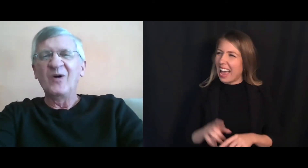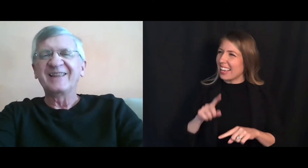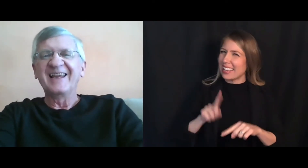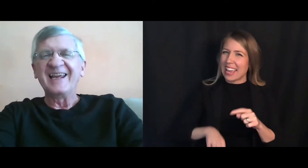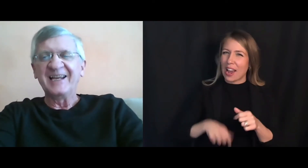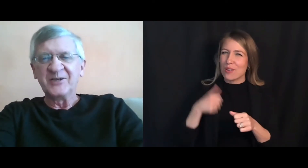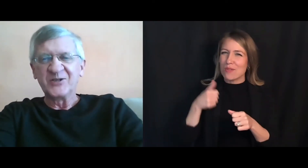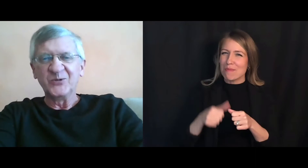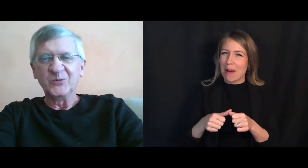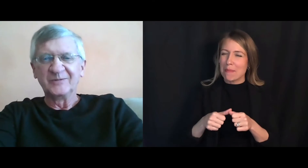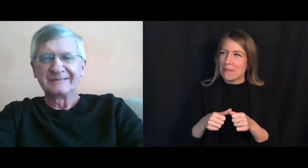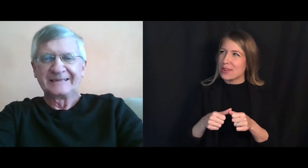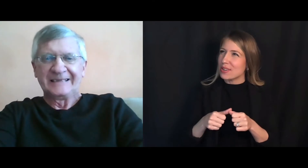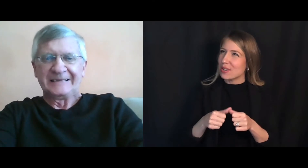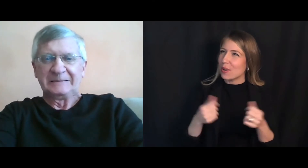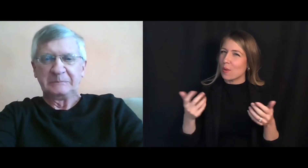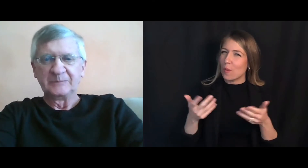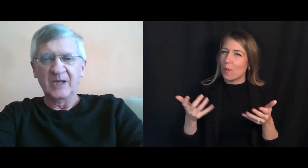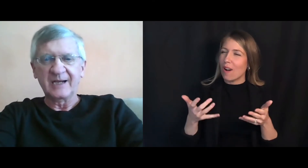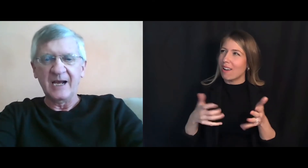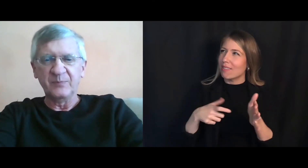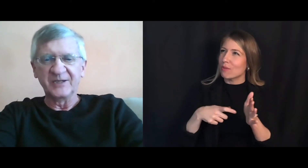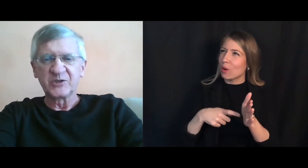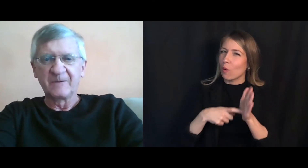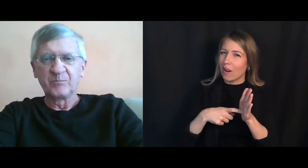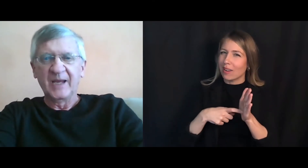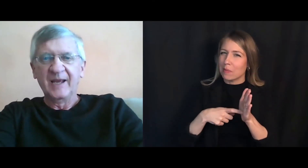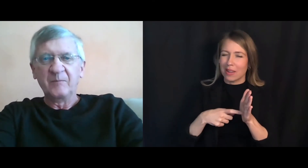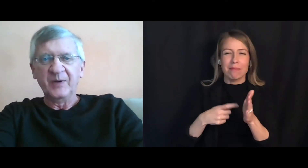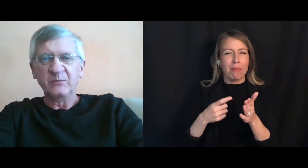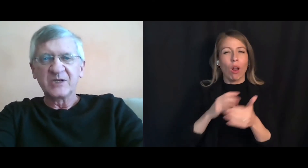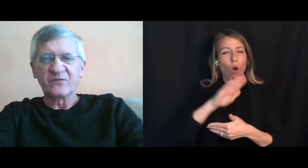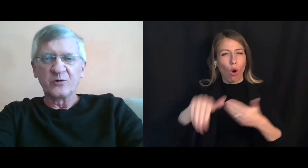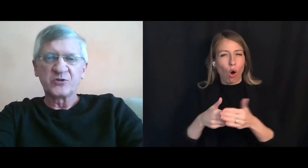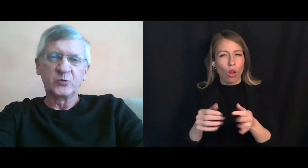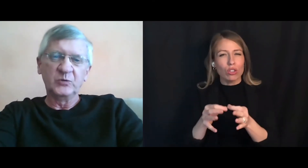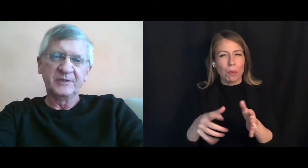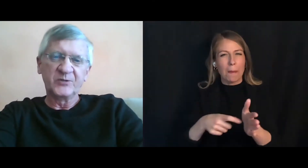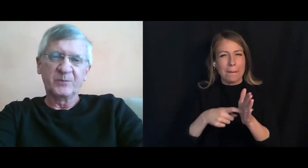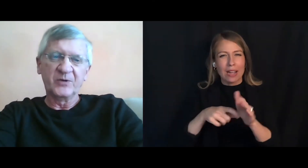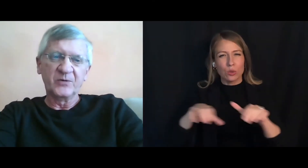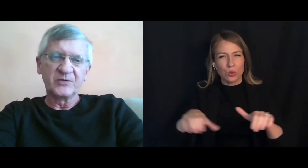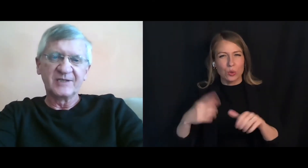what they had to accomplish, but it was for school interpreters,